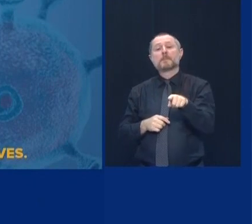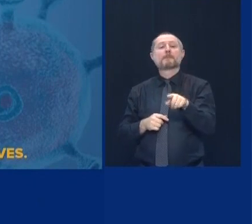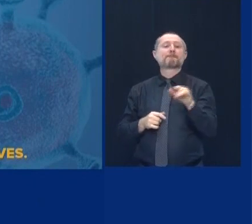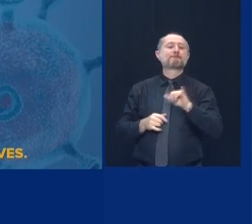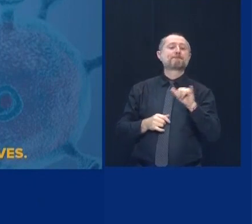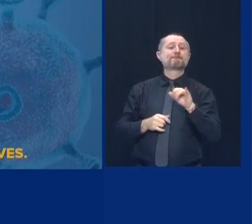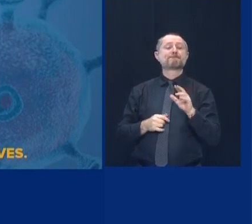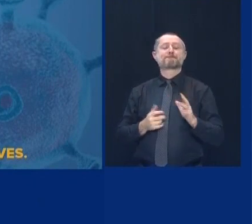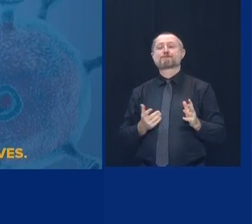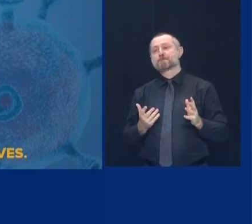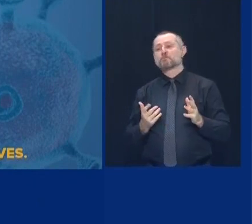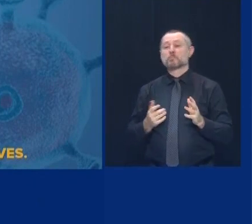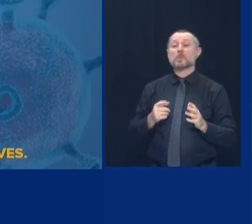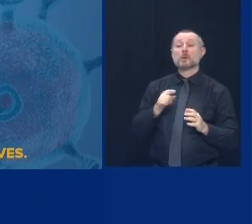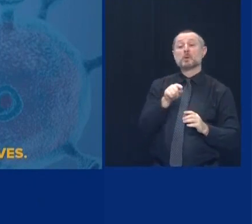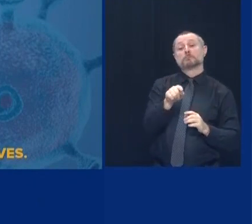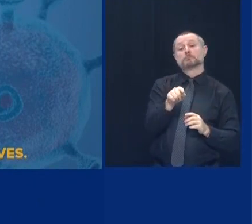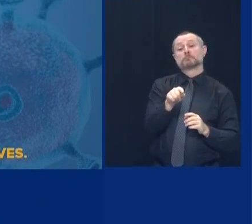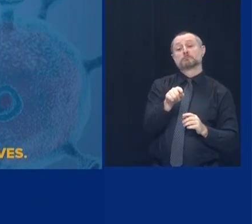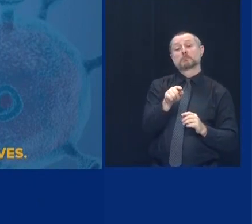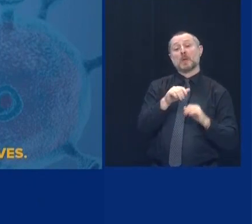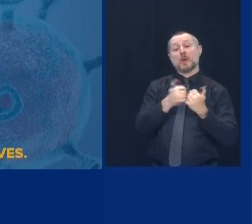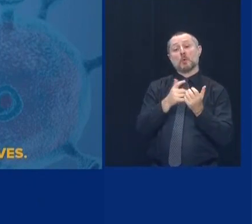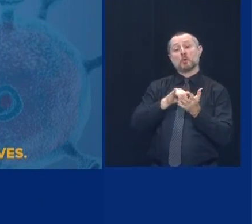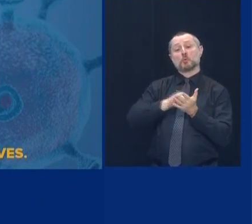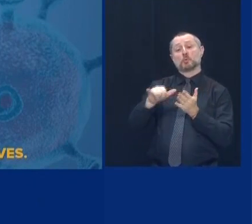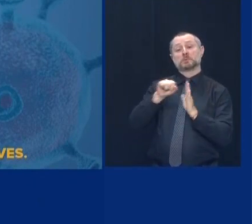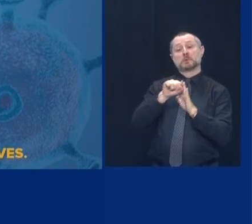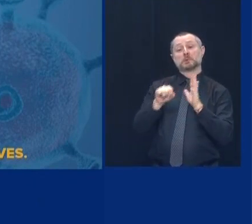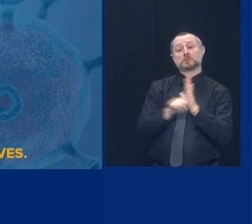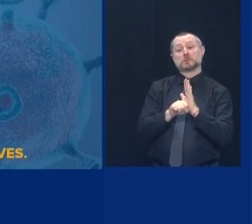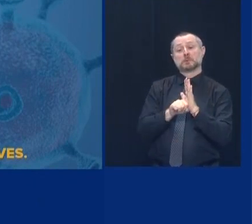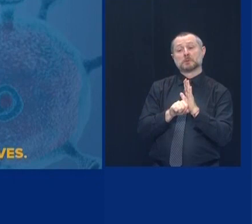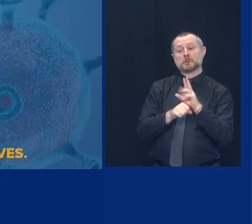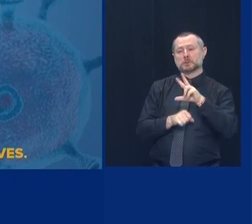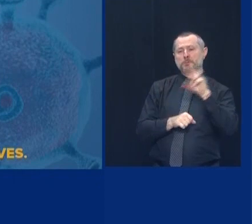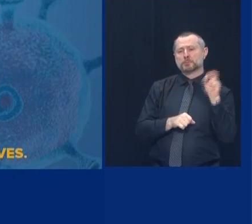3% -- WHEN ISi] 3% NOT 3%?